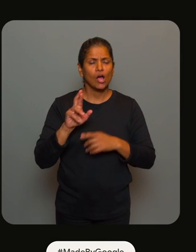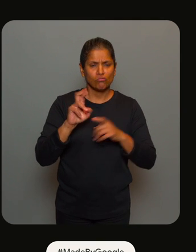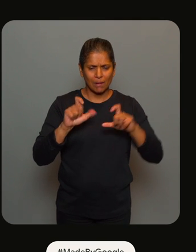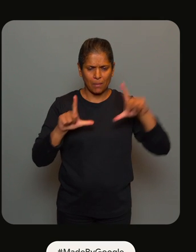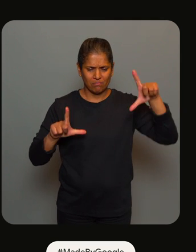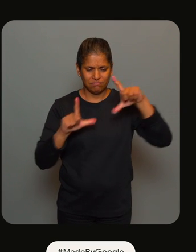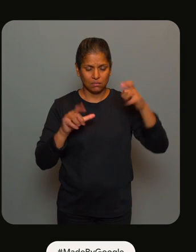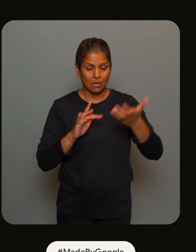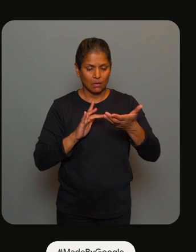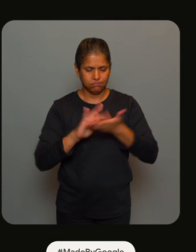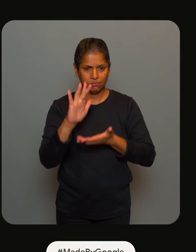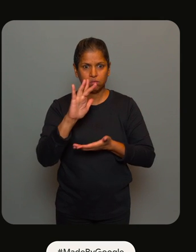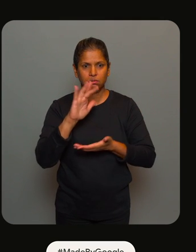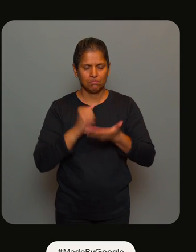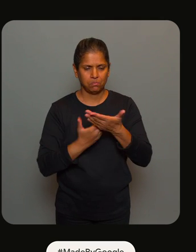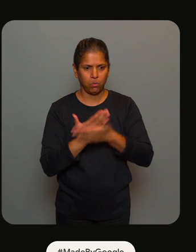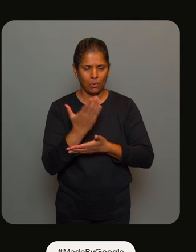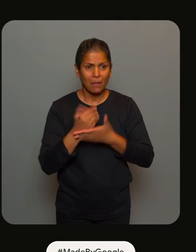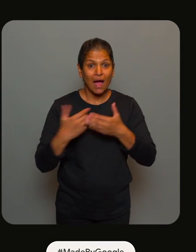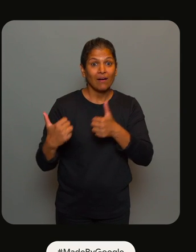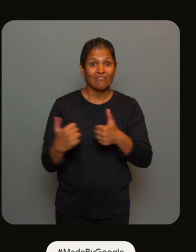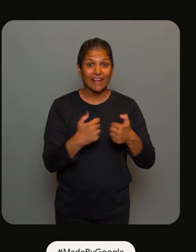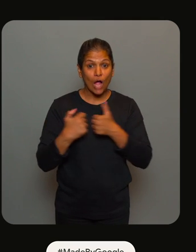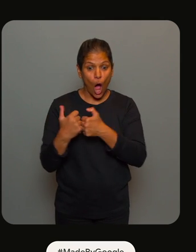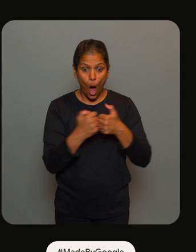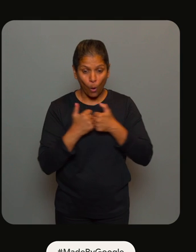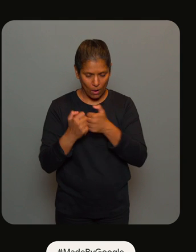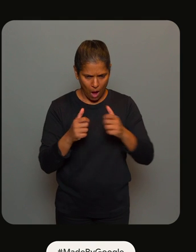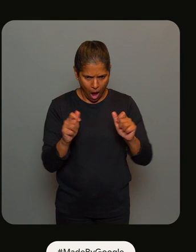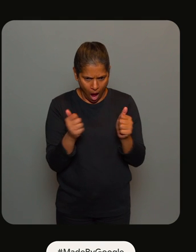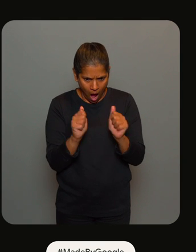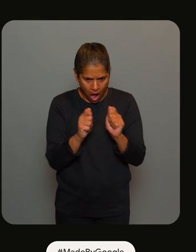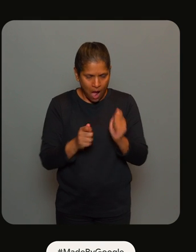Pixel 7 Pro has a triple rear camera system featuring upgraded